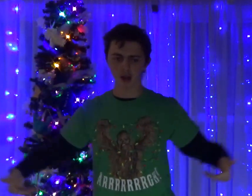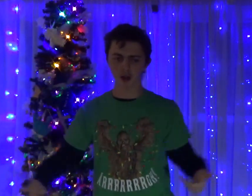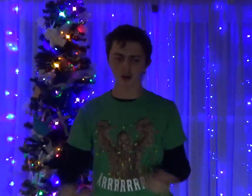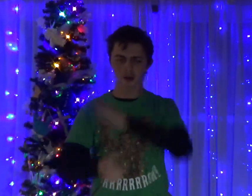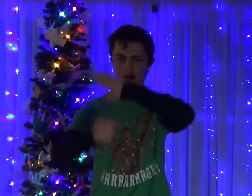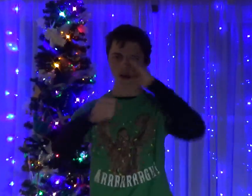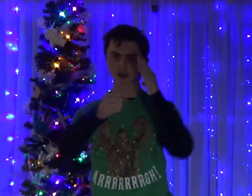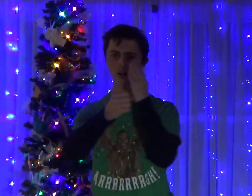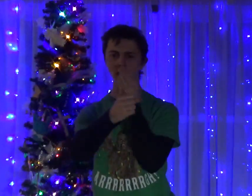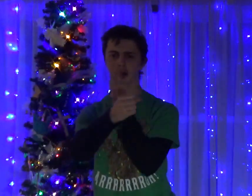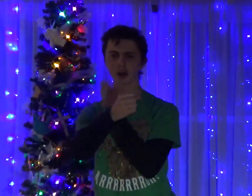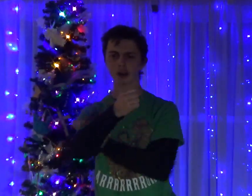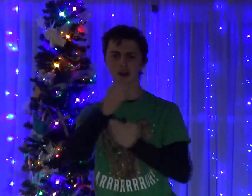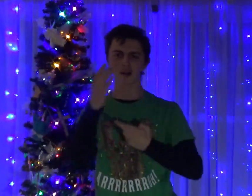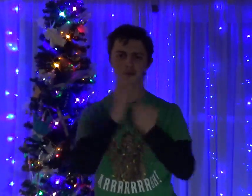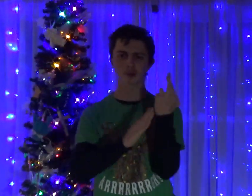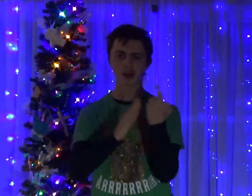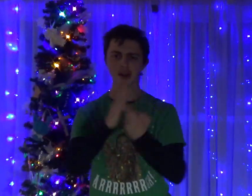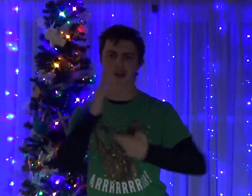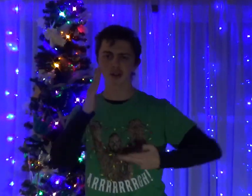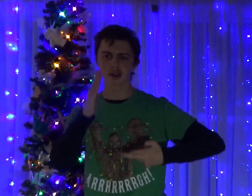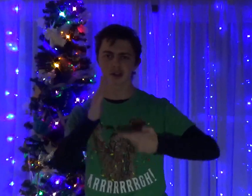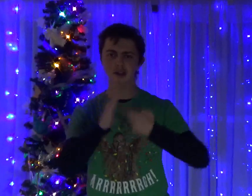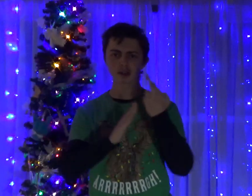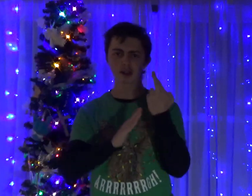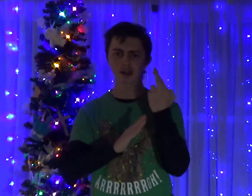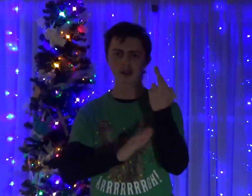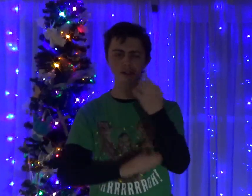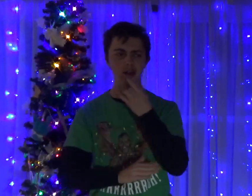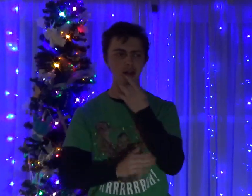Hail! the Son of Righteousness!